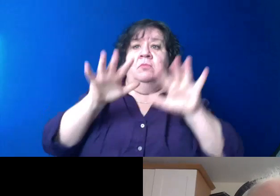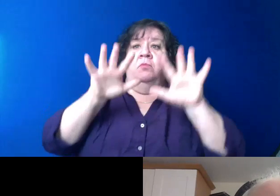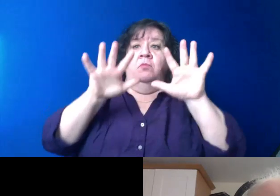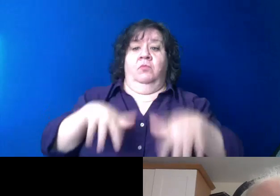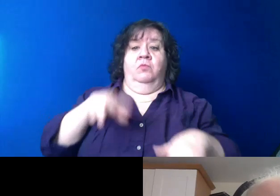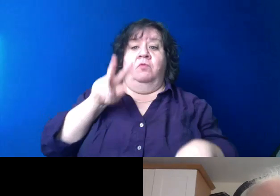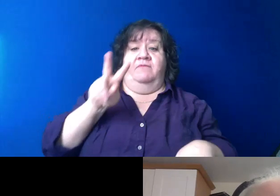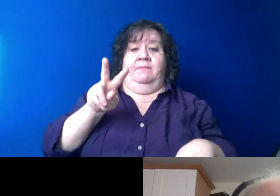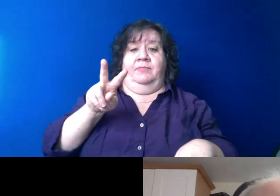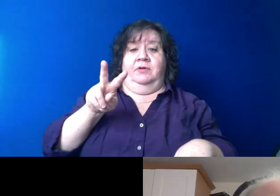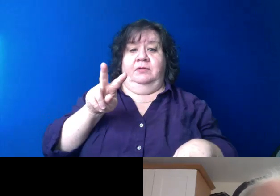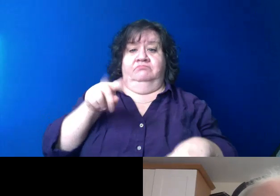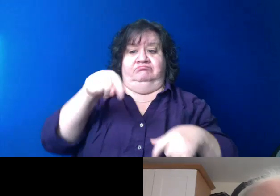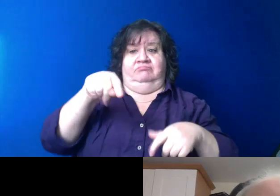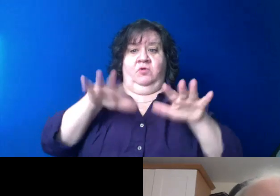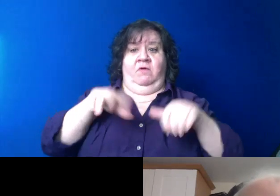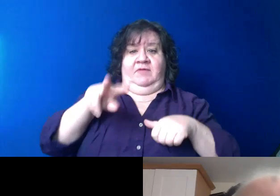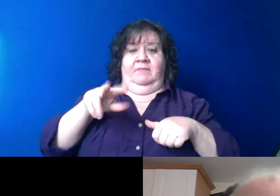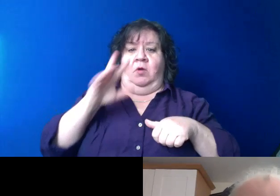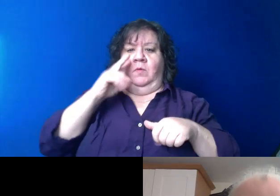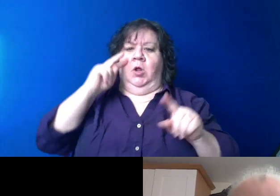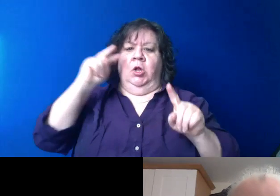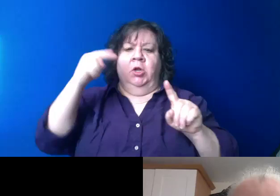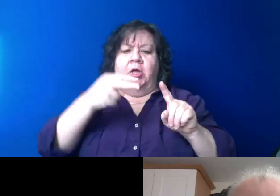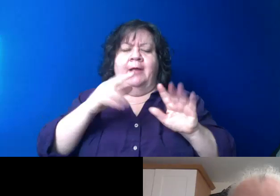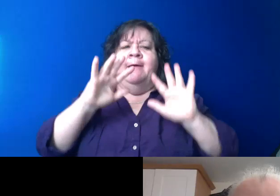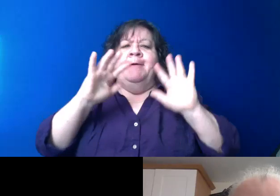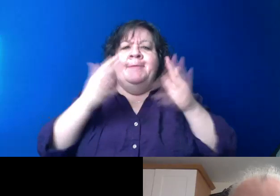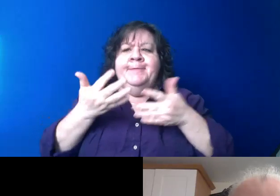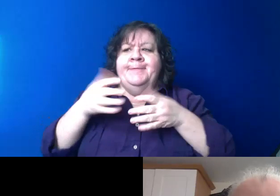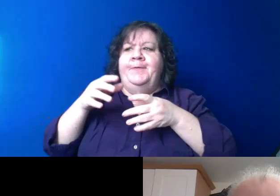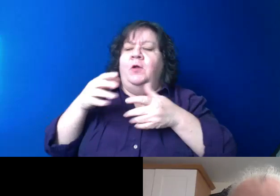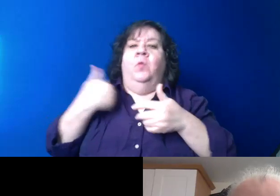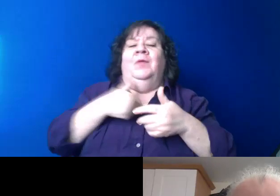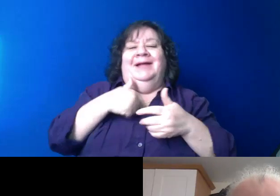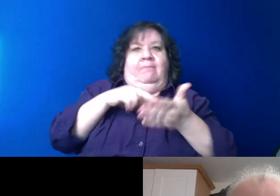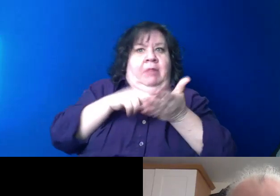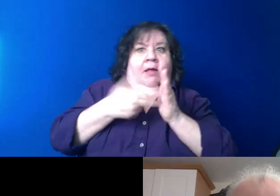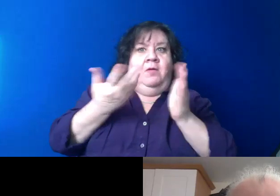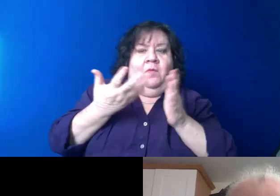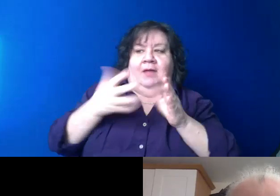at the moment um also secondly i think you know kind of more long-term is actually looking at you